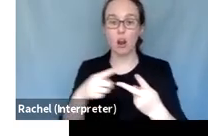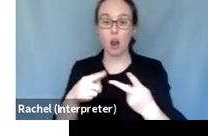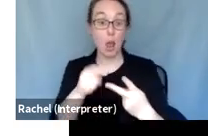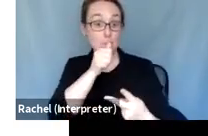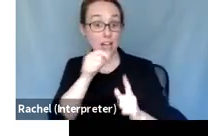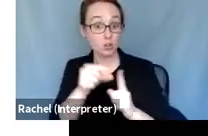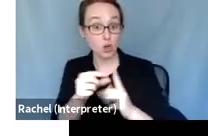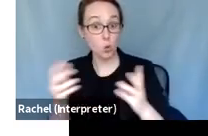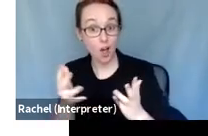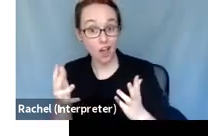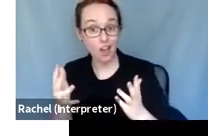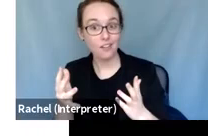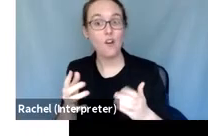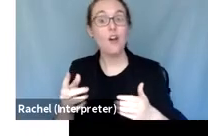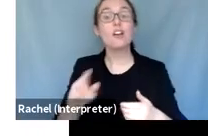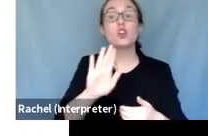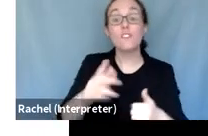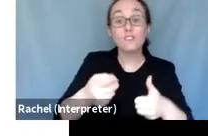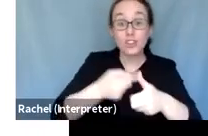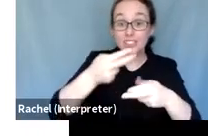Sage Talbot: And you want to make sure you have the student box checked.